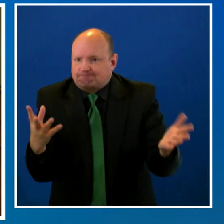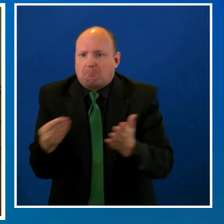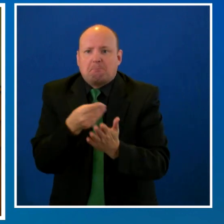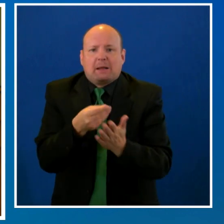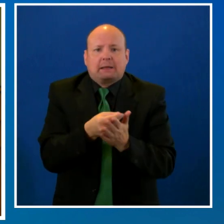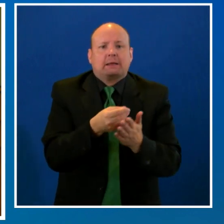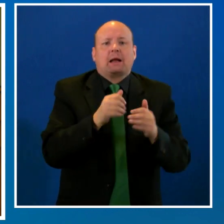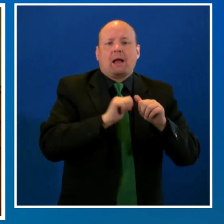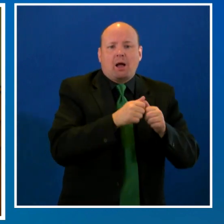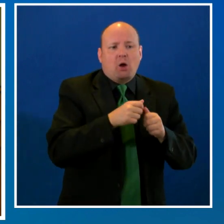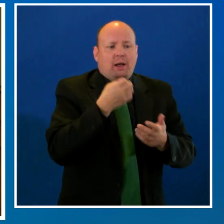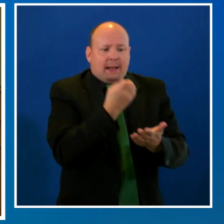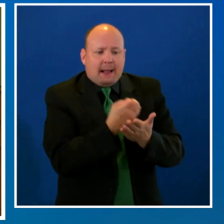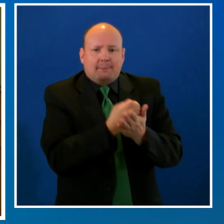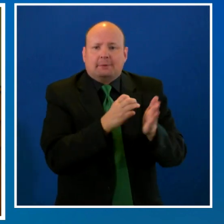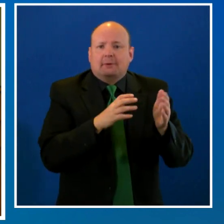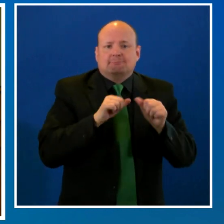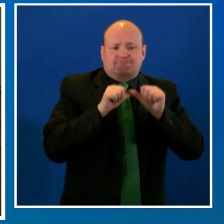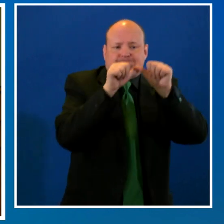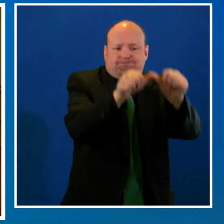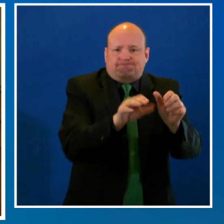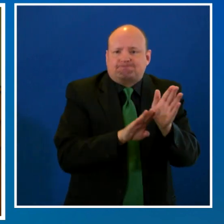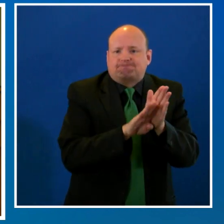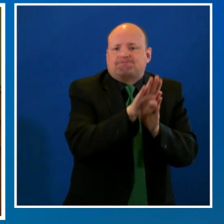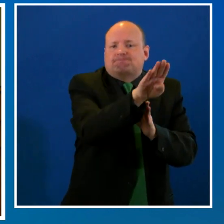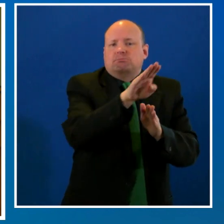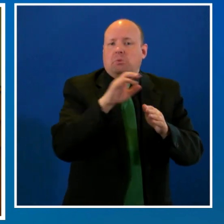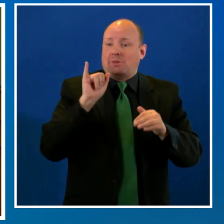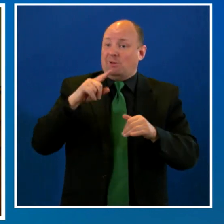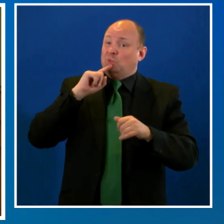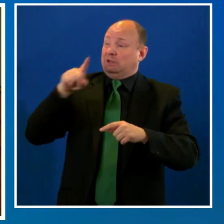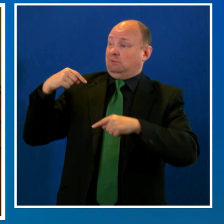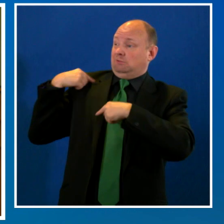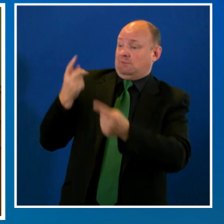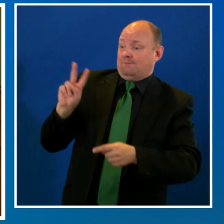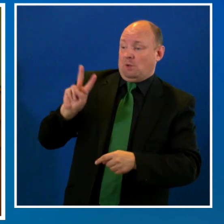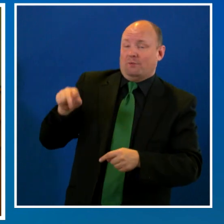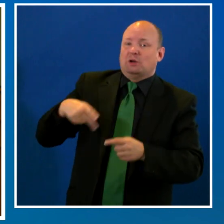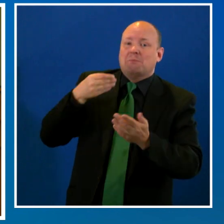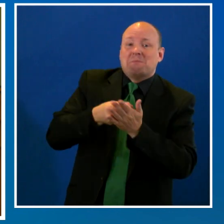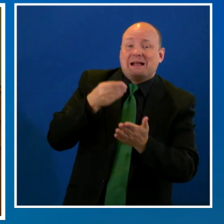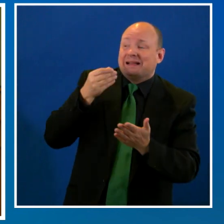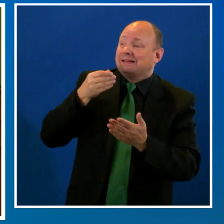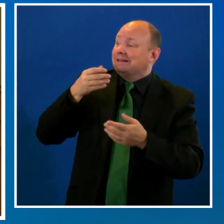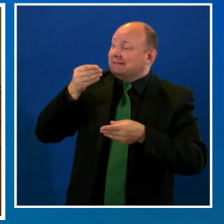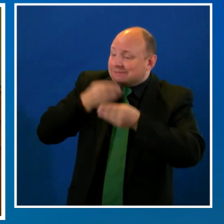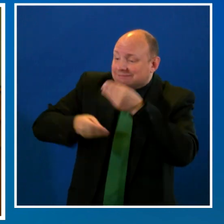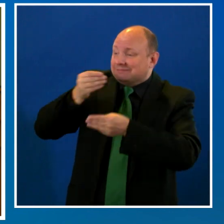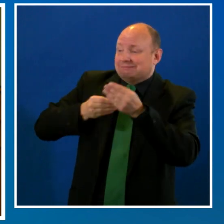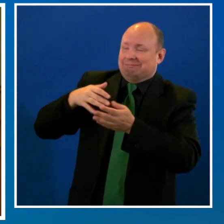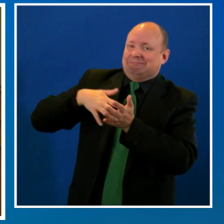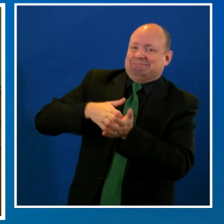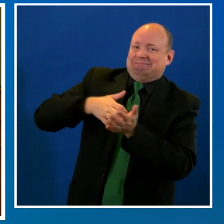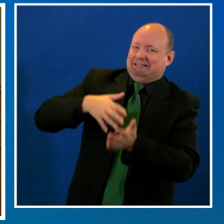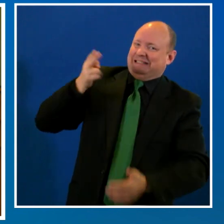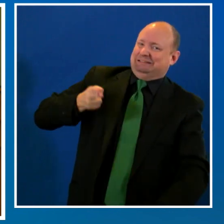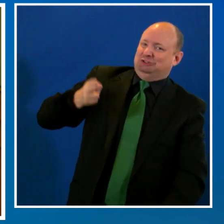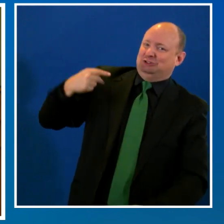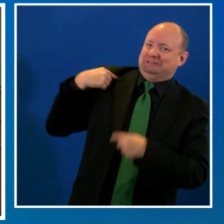improvements in historically vulnerable areas of Vancouver, including the Fourth Plain multicultural district in